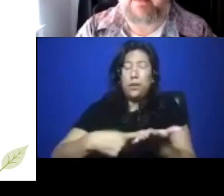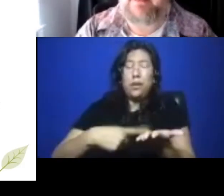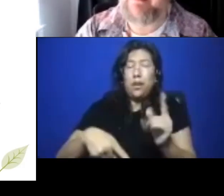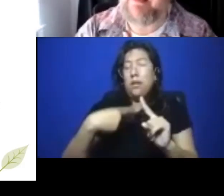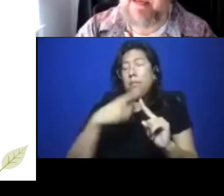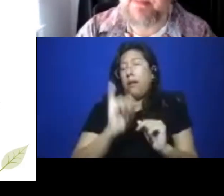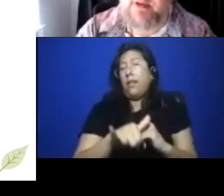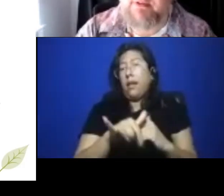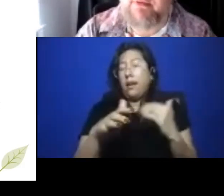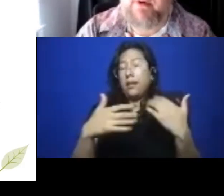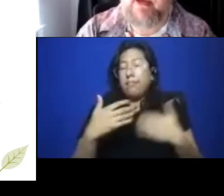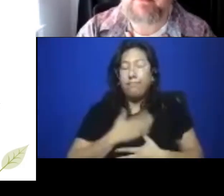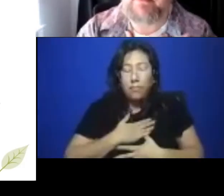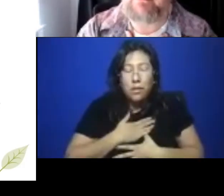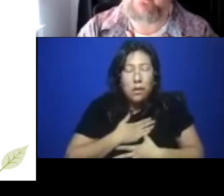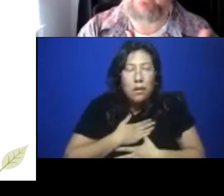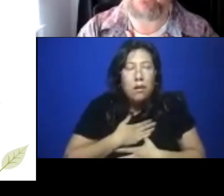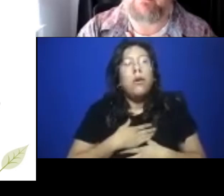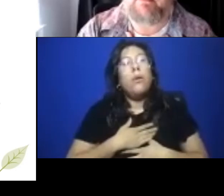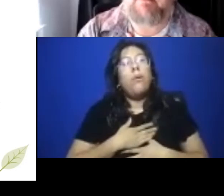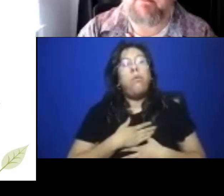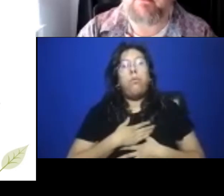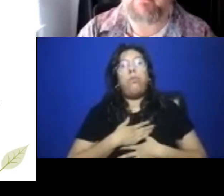it takes my breath away to know that so many people